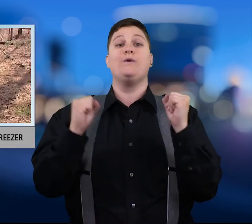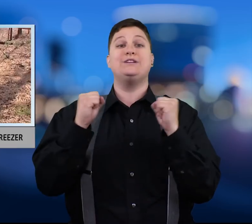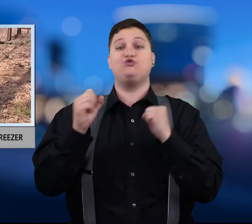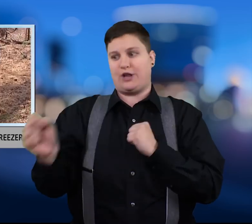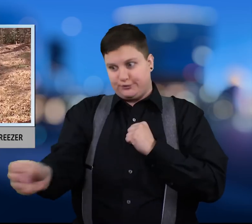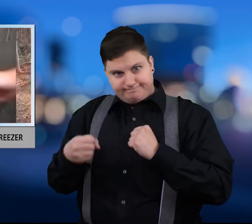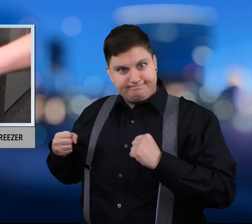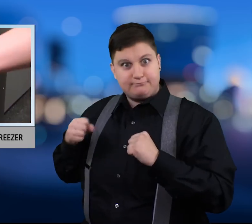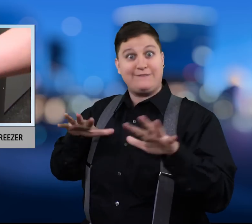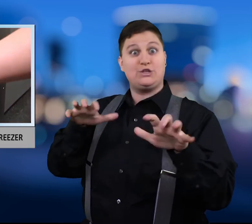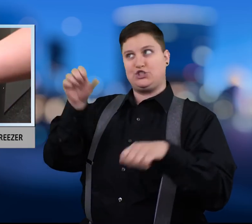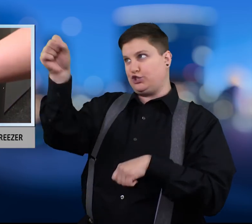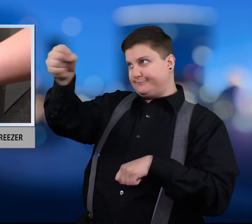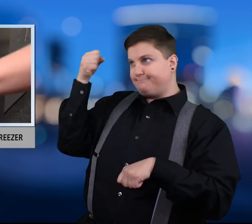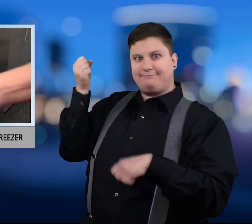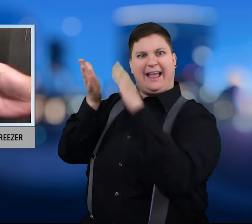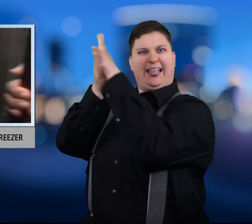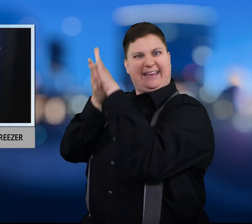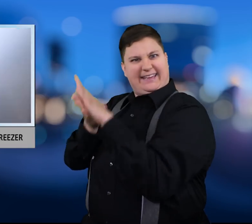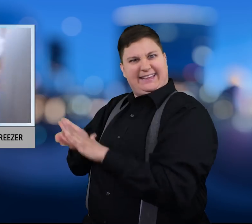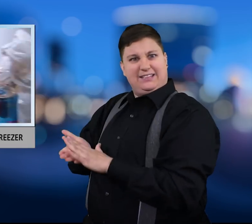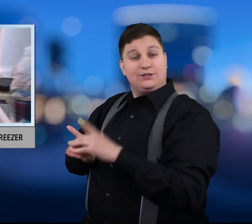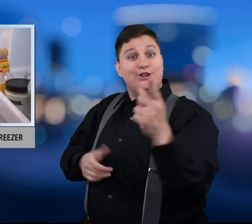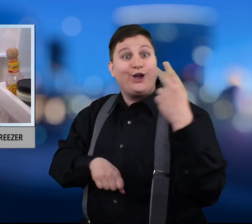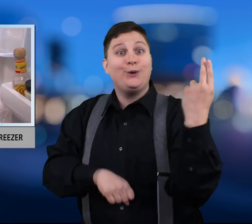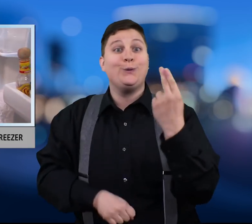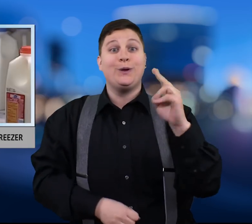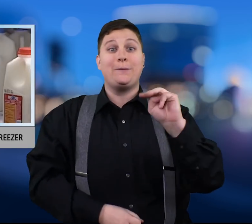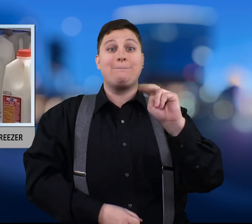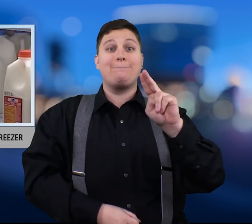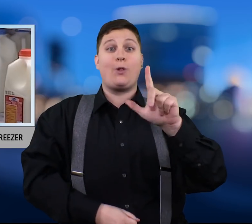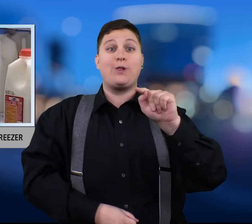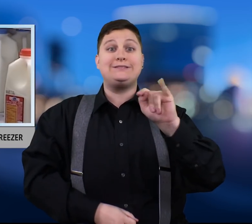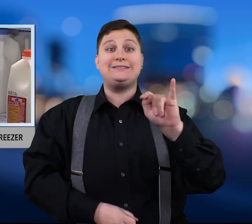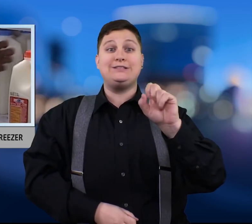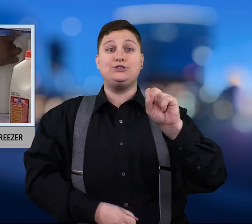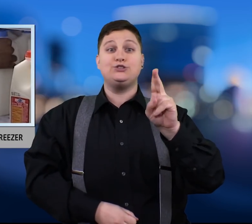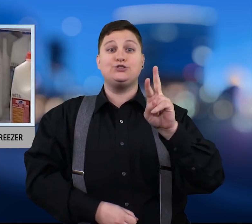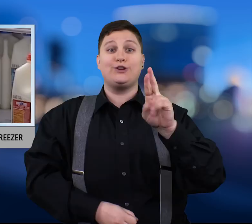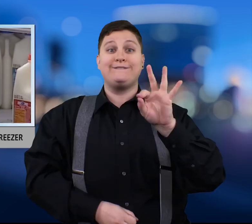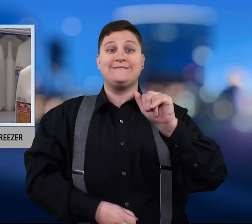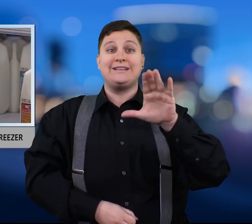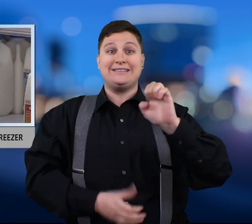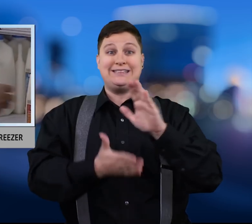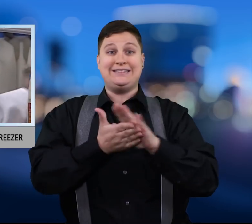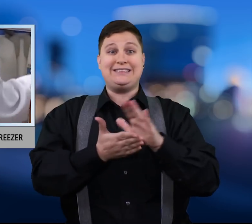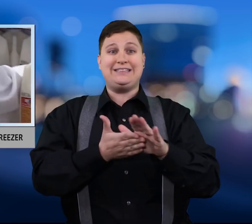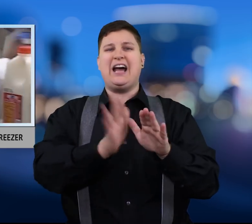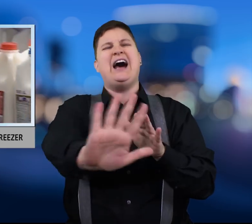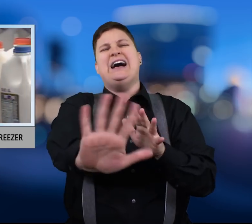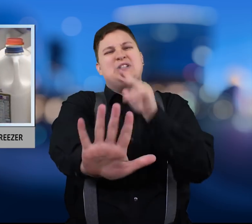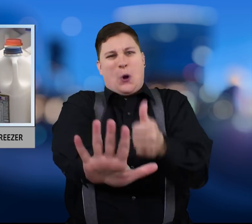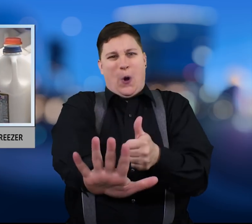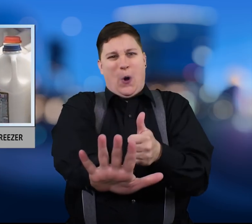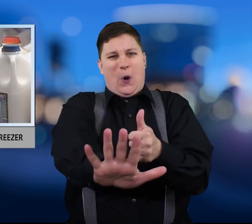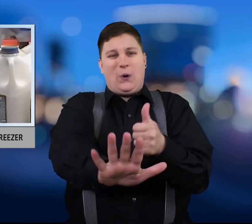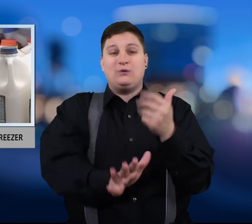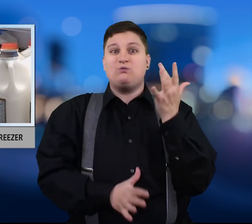And when you clean the fridge, do not use a multi-surface cleaner because you don't